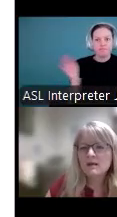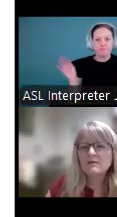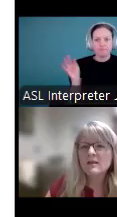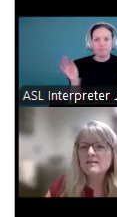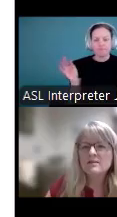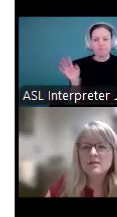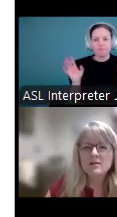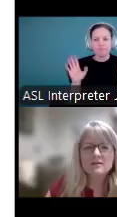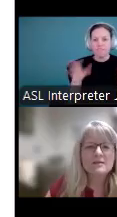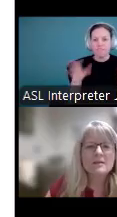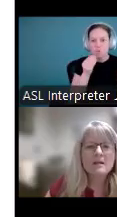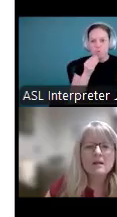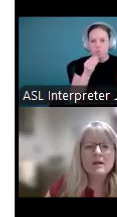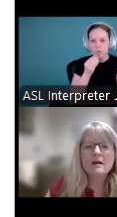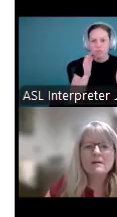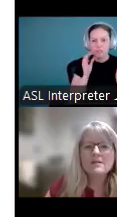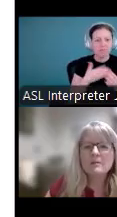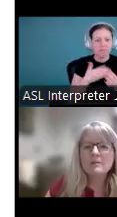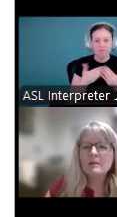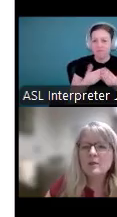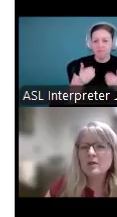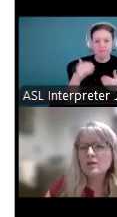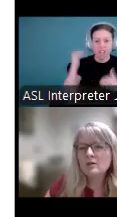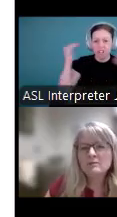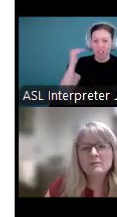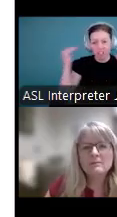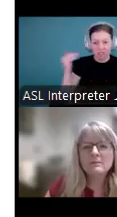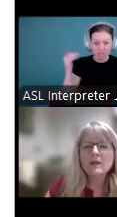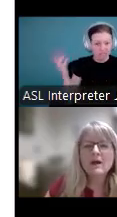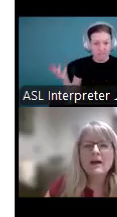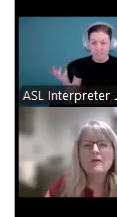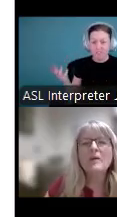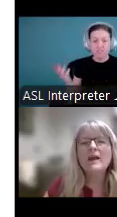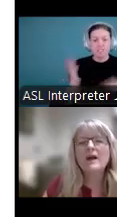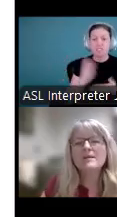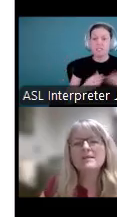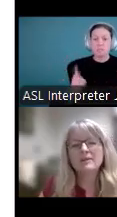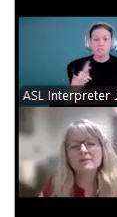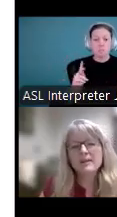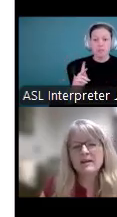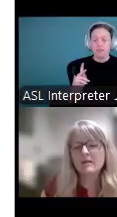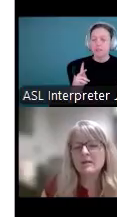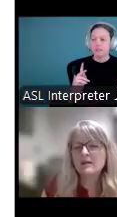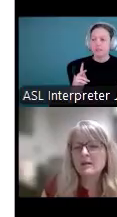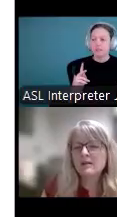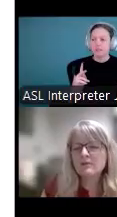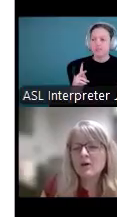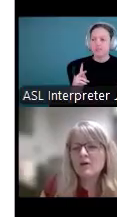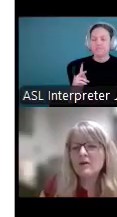eat even as adults, some people we always have a good time in, in the fall.